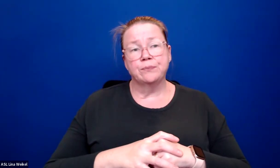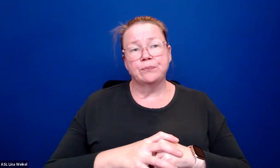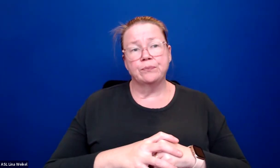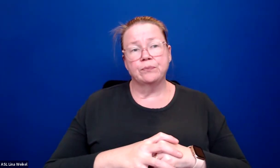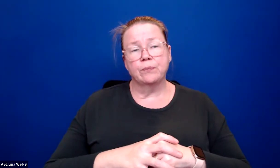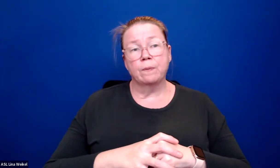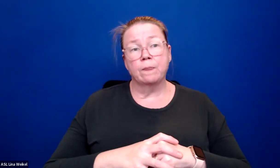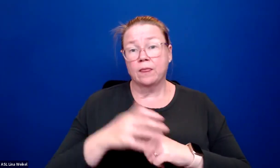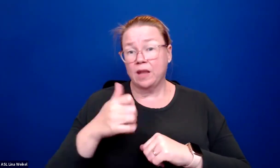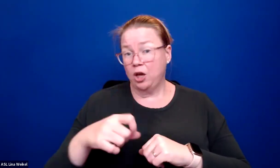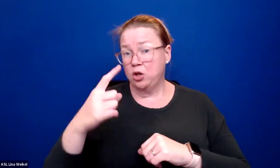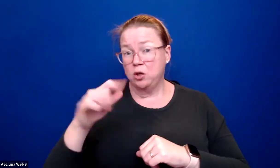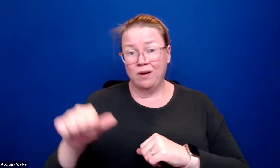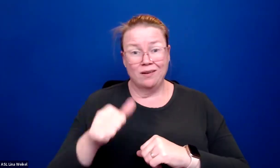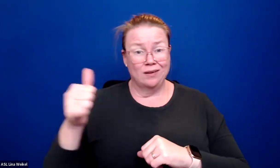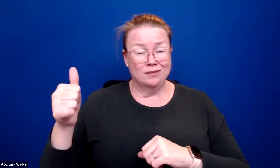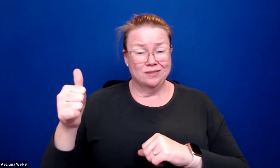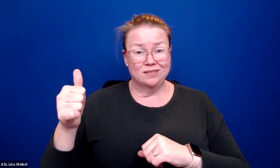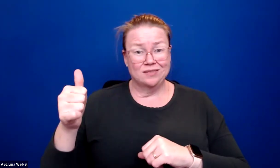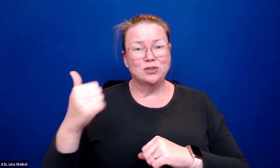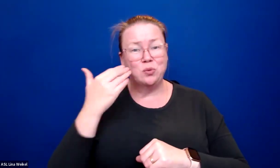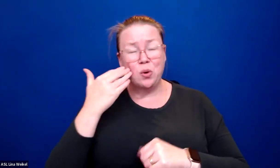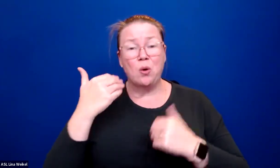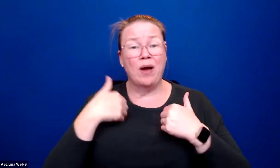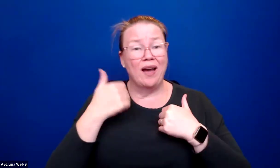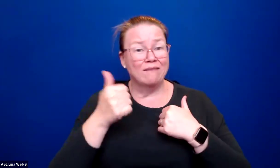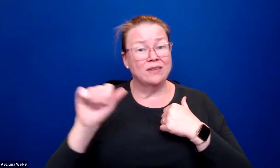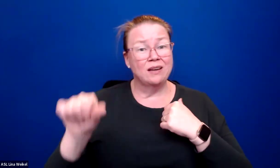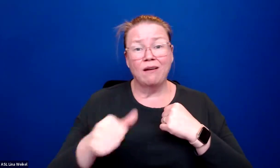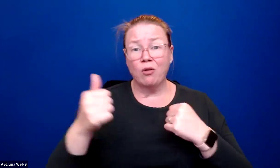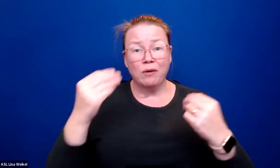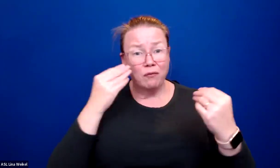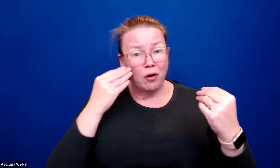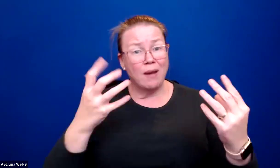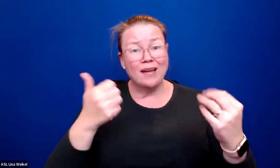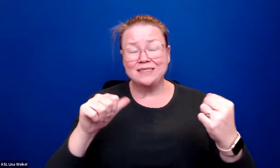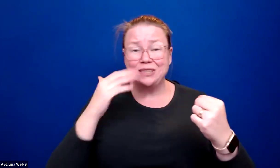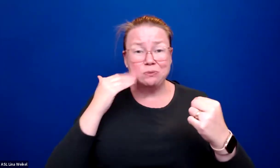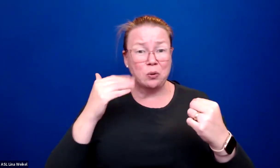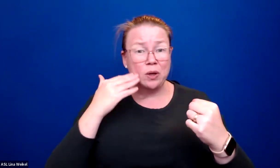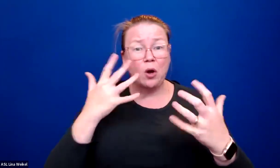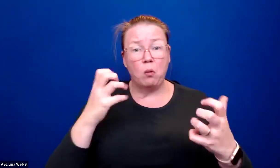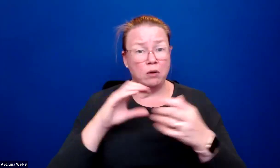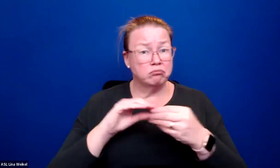Elissa w/ APRIL: But does anyone else, you know, have any other information or any experiences they'd like to share about it.